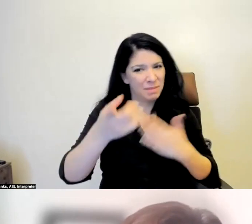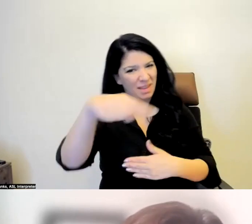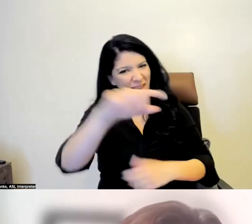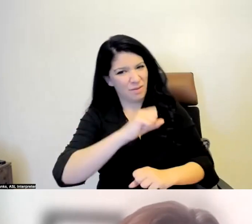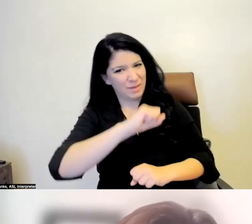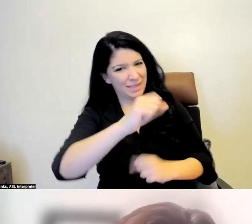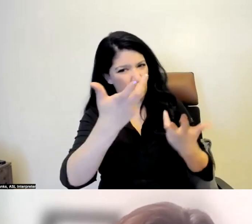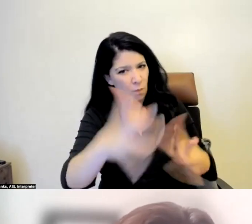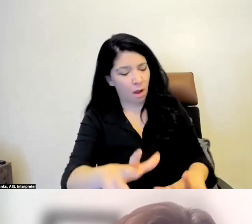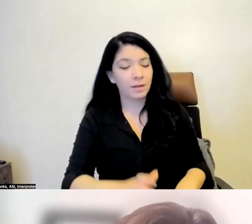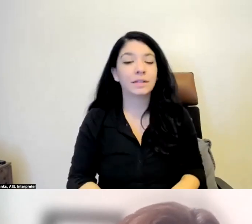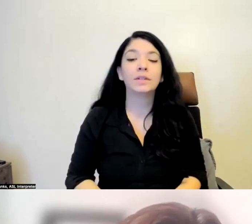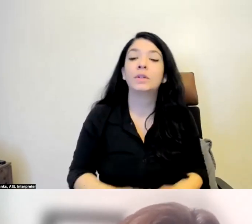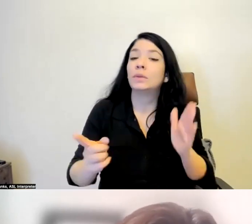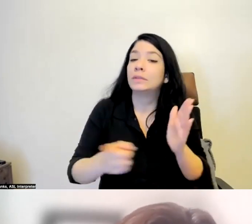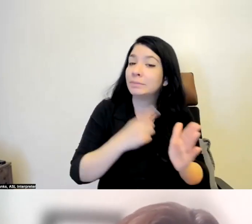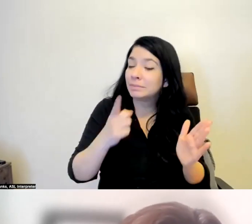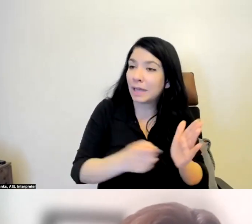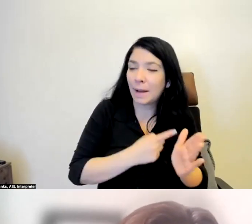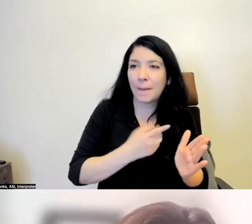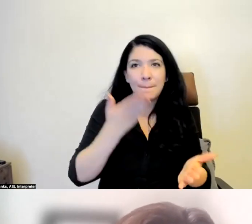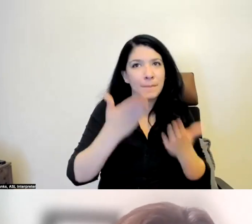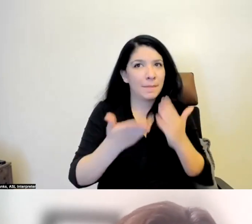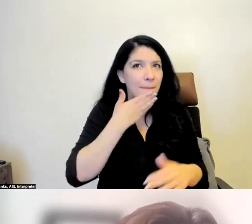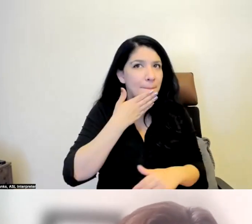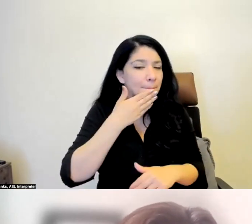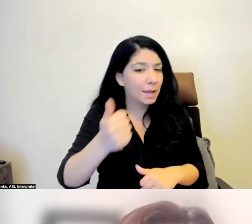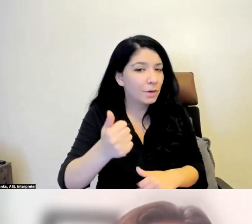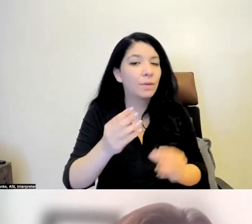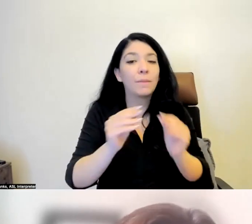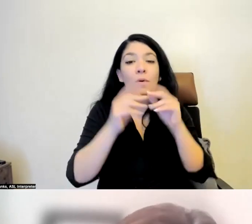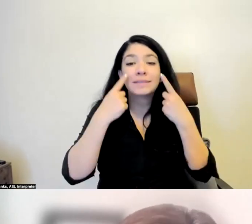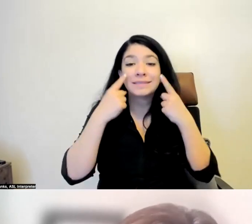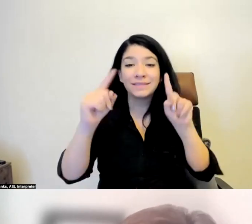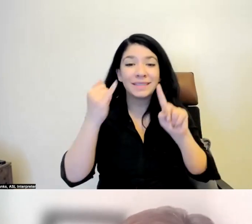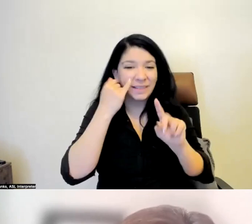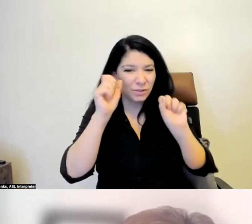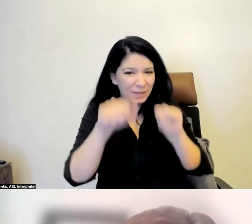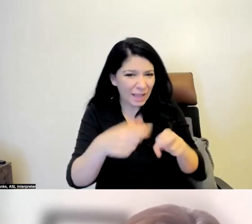I think it's best practice and probably much more effective to say something about your disability.